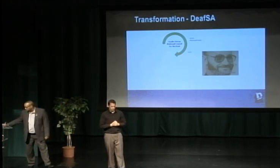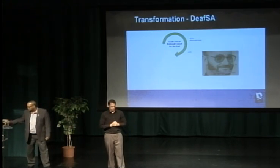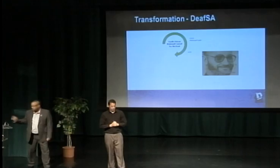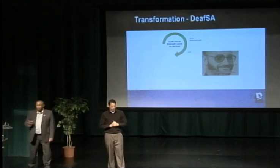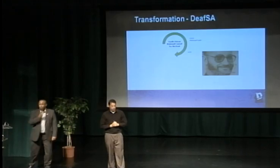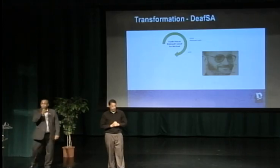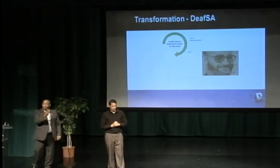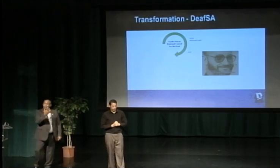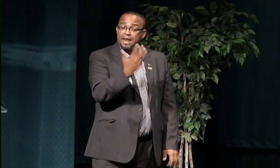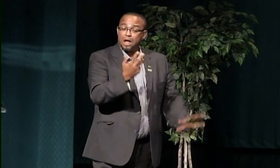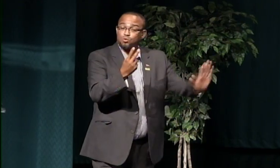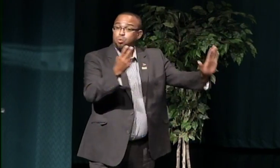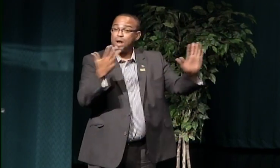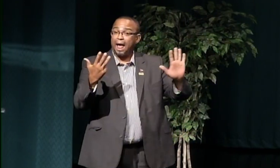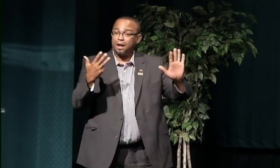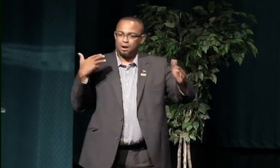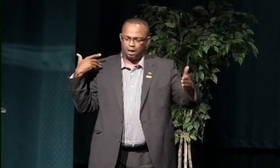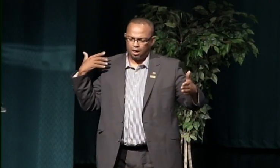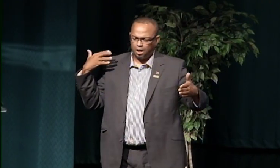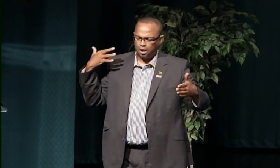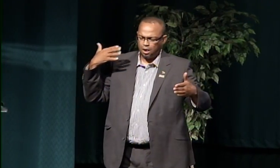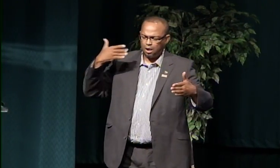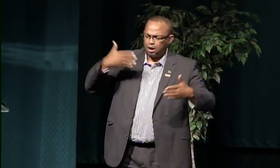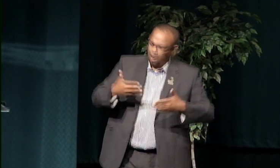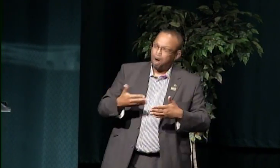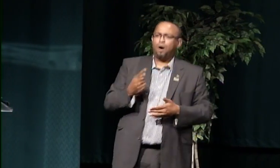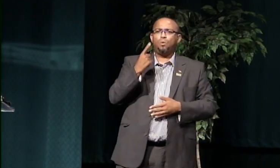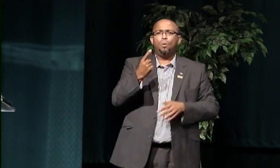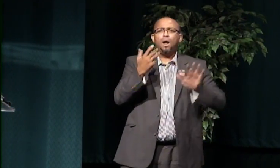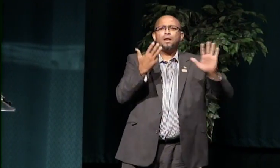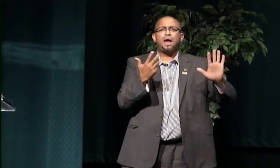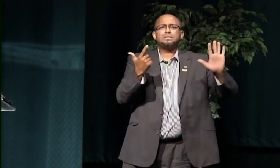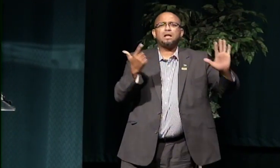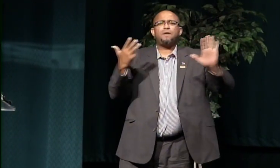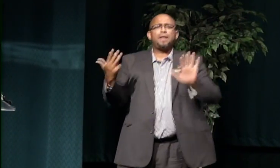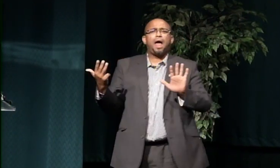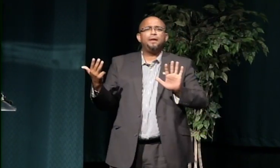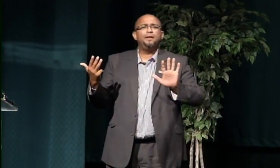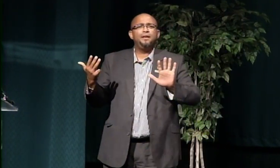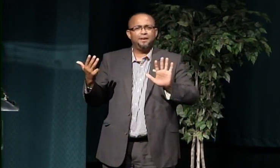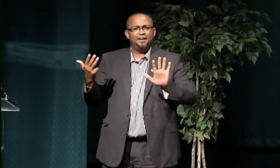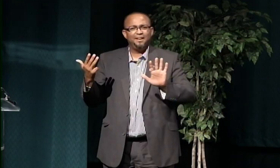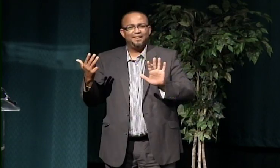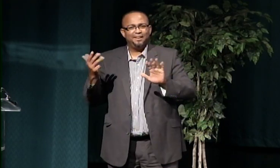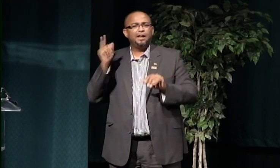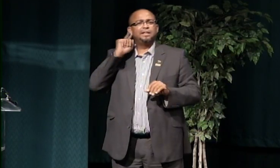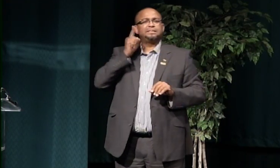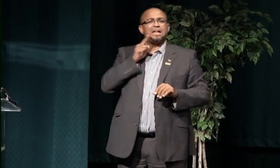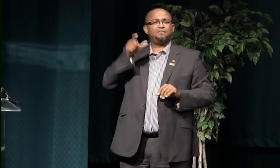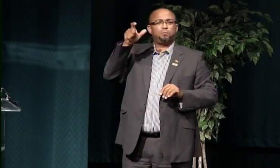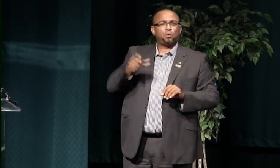And it was their own Apartheid in the deaf community.